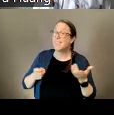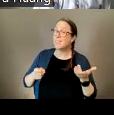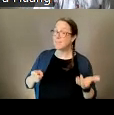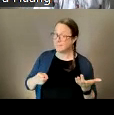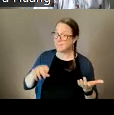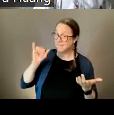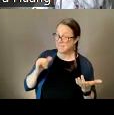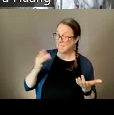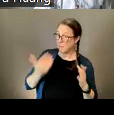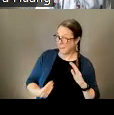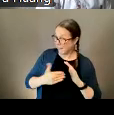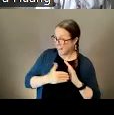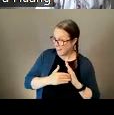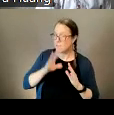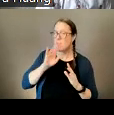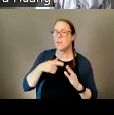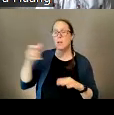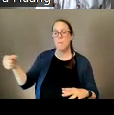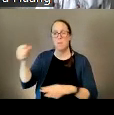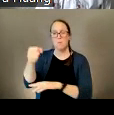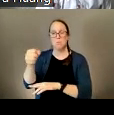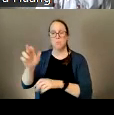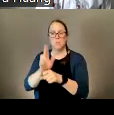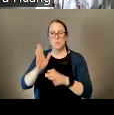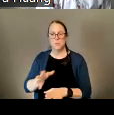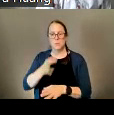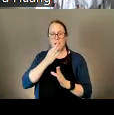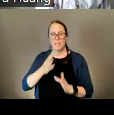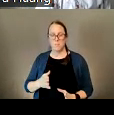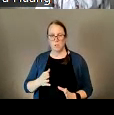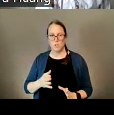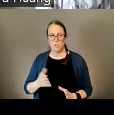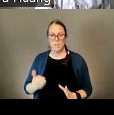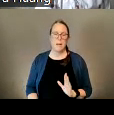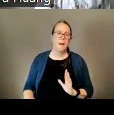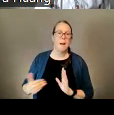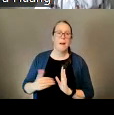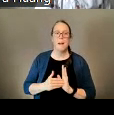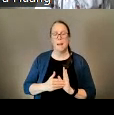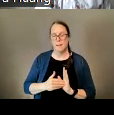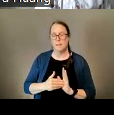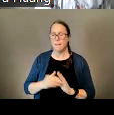that's why, again, we talk about user experts. But certainly for like a brief test,